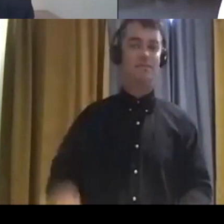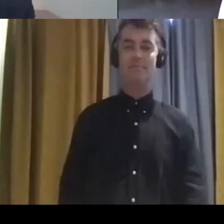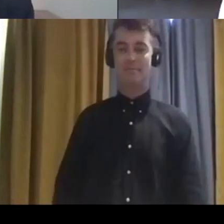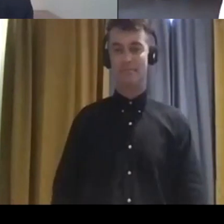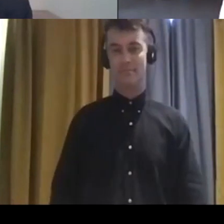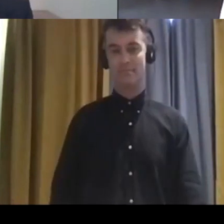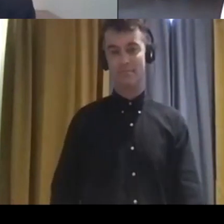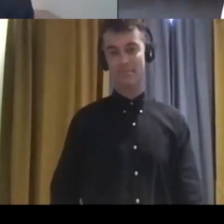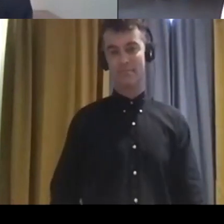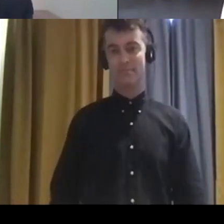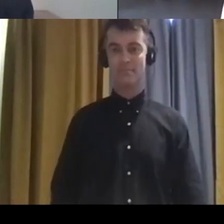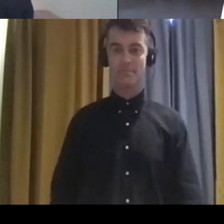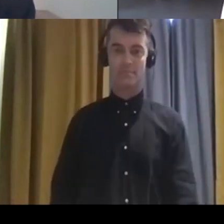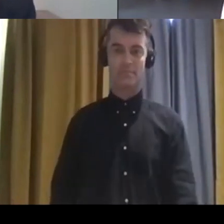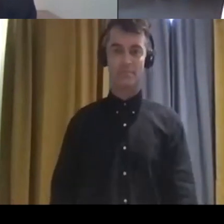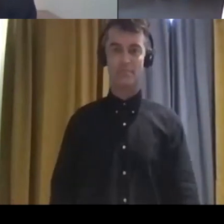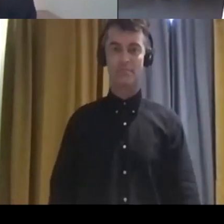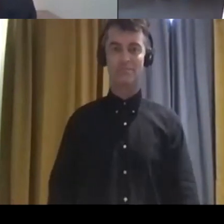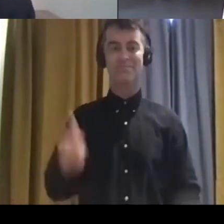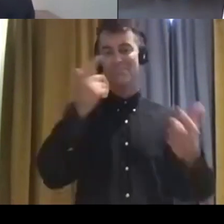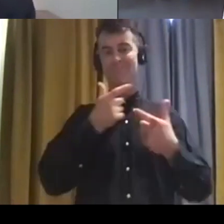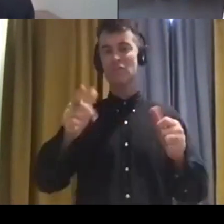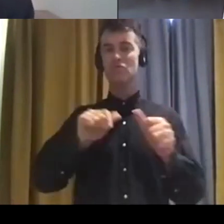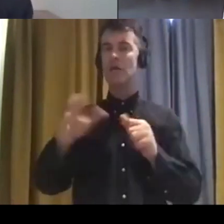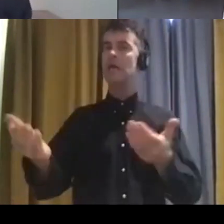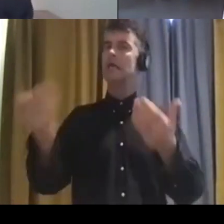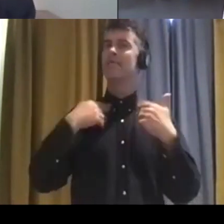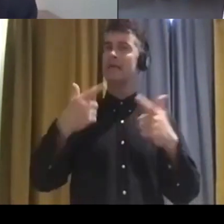listen. That's great and and I guess can you give us some examples of some of the companies